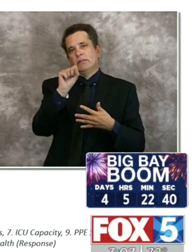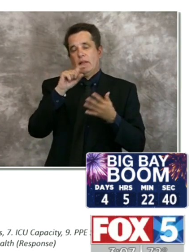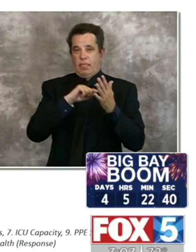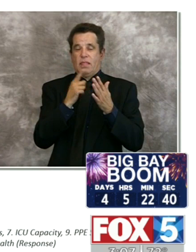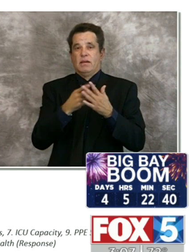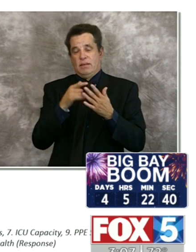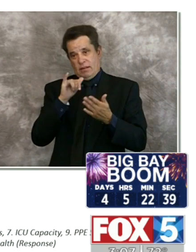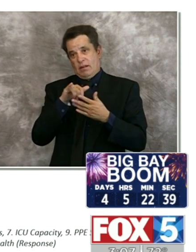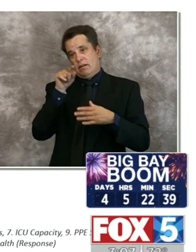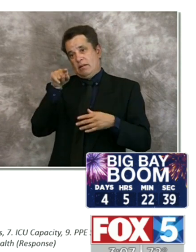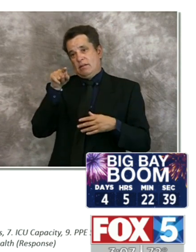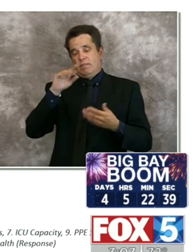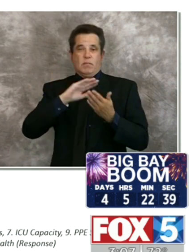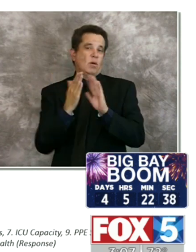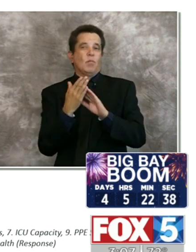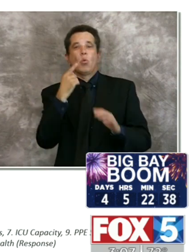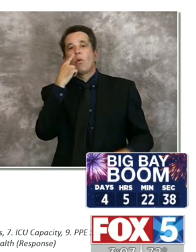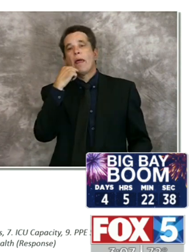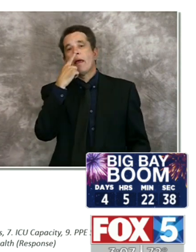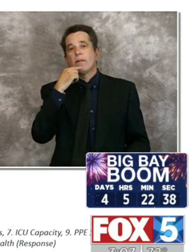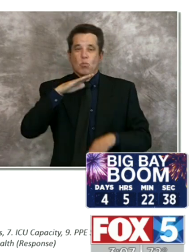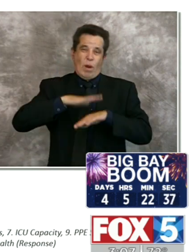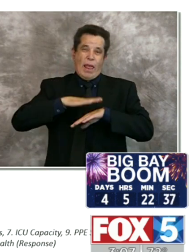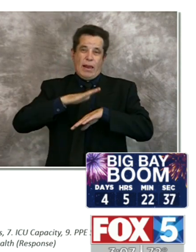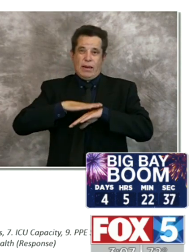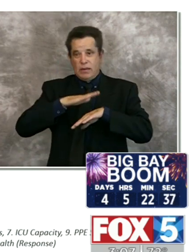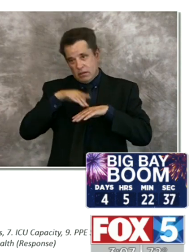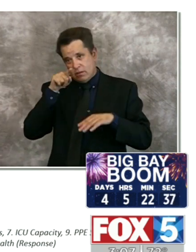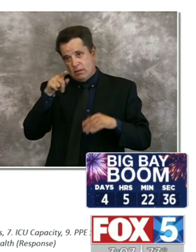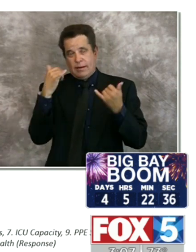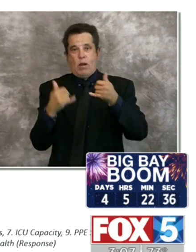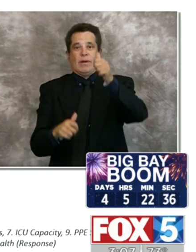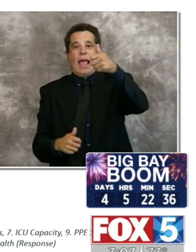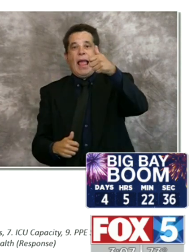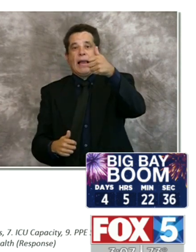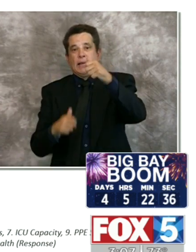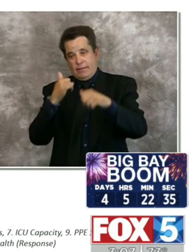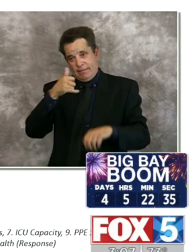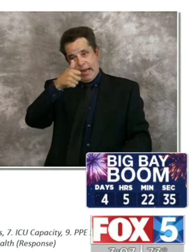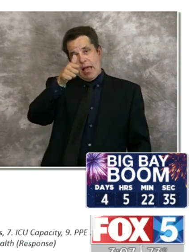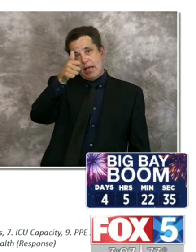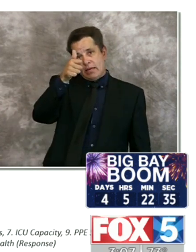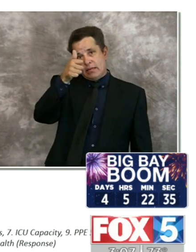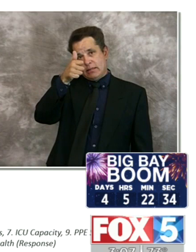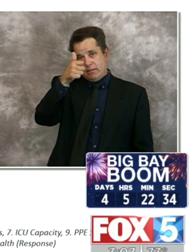A STATION. PATRICK IS 7. OR IF WE HAD 7 OR MORE OUTBREAKS. IN